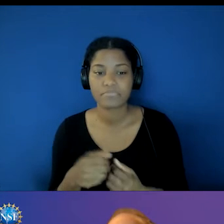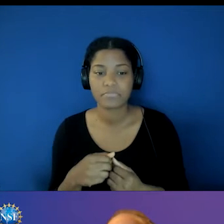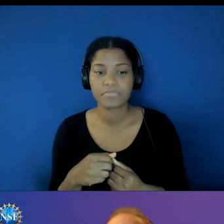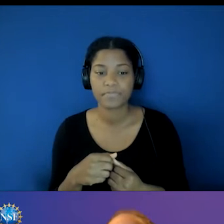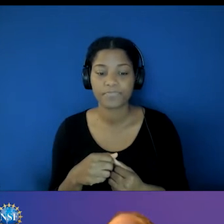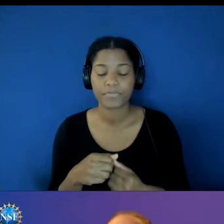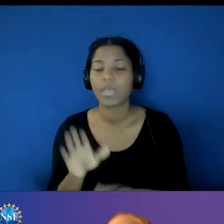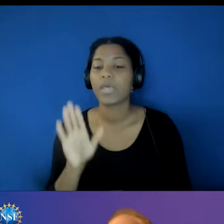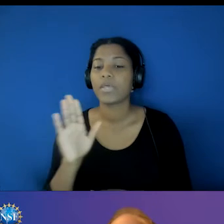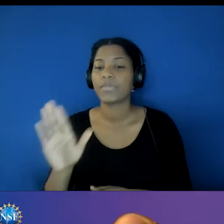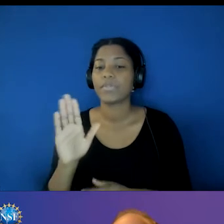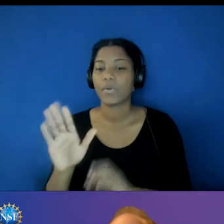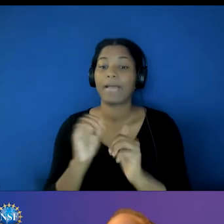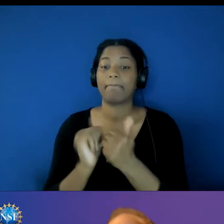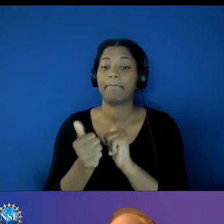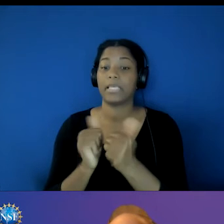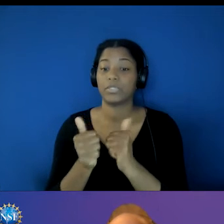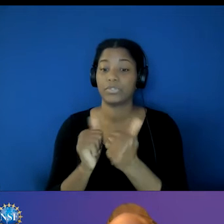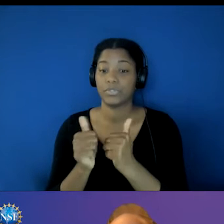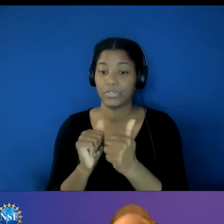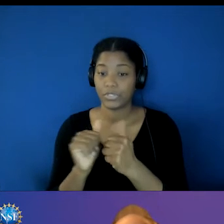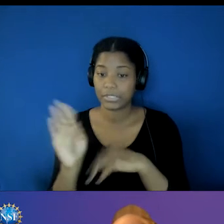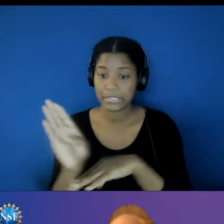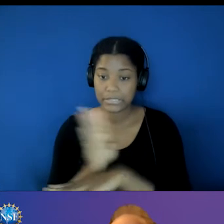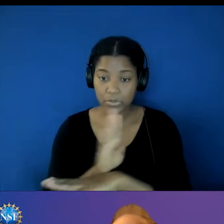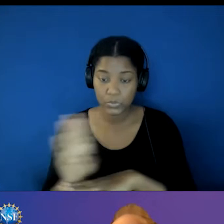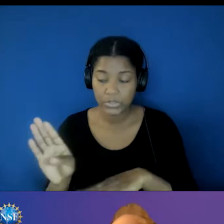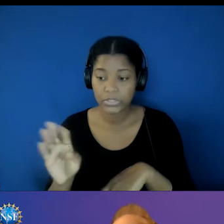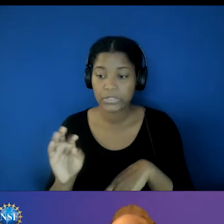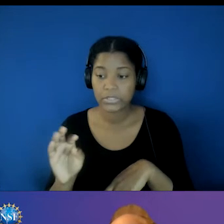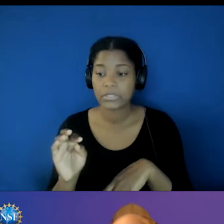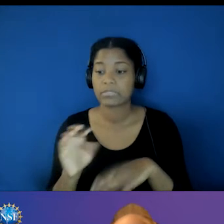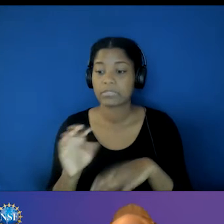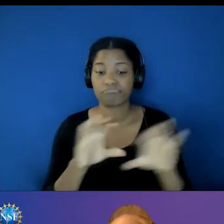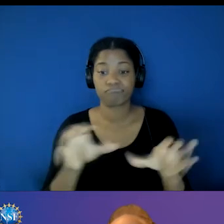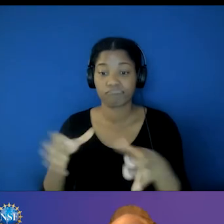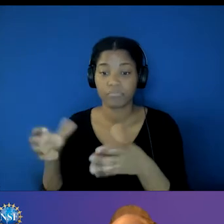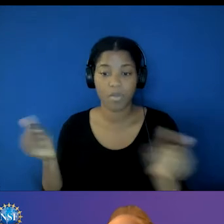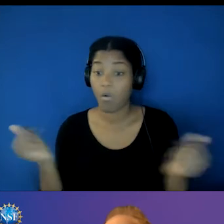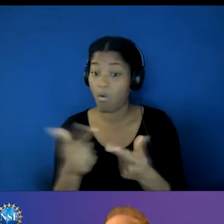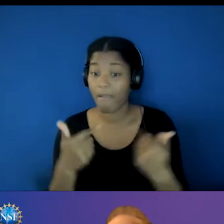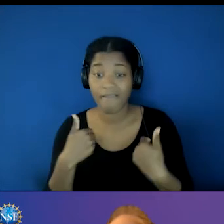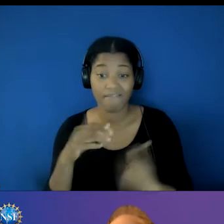competitor institutions that you're categorized with all have a 500 megahertz NMR and you need one,